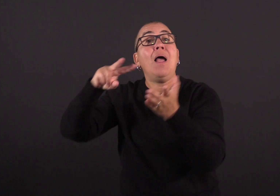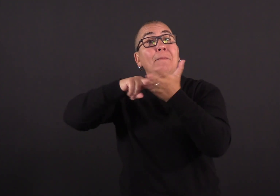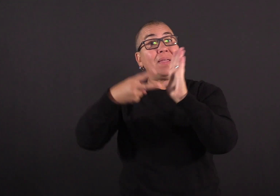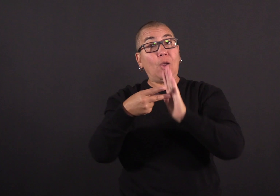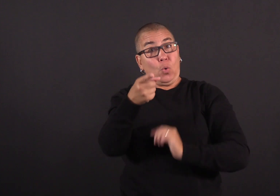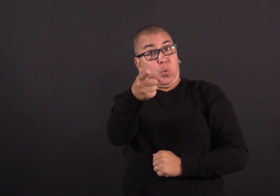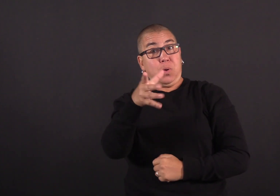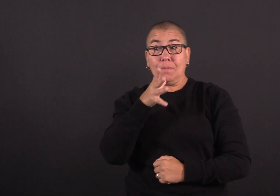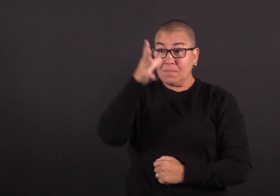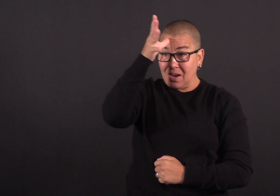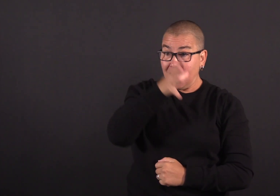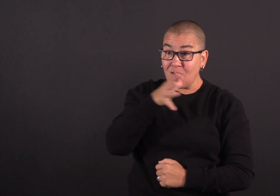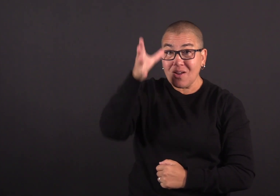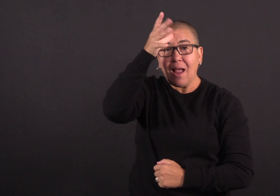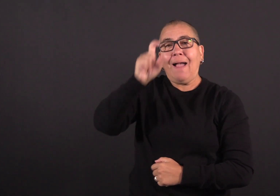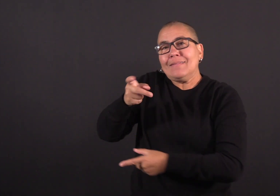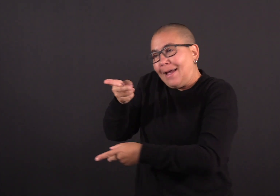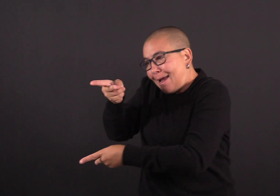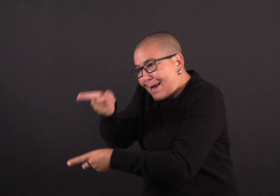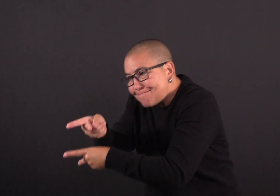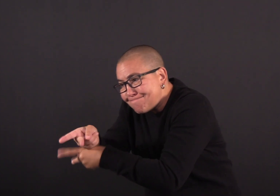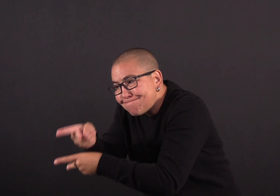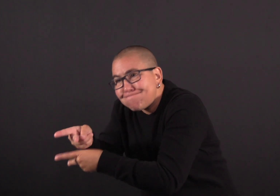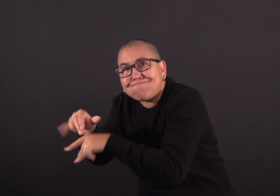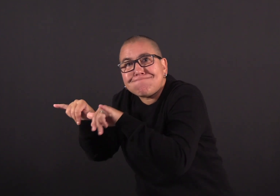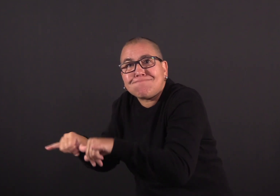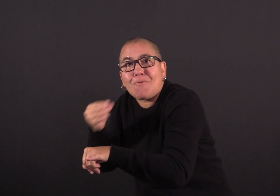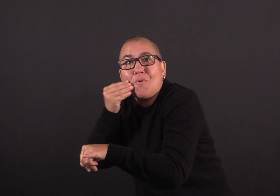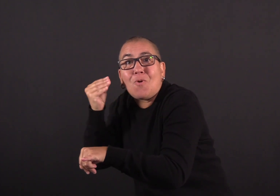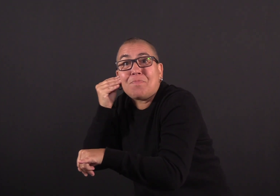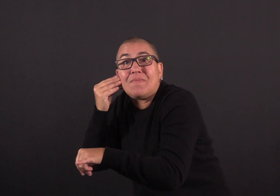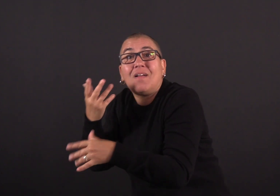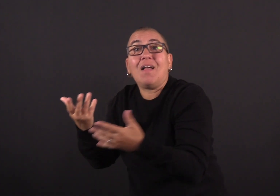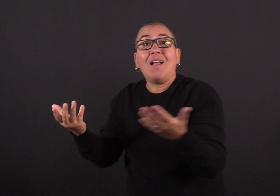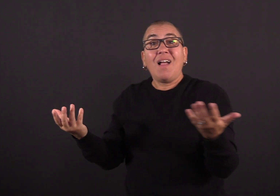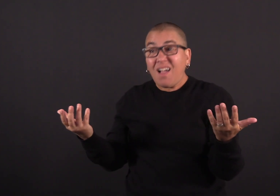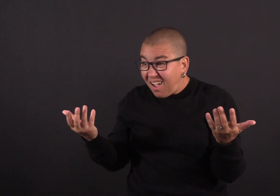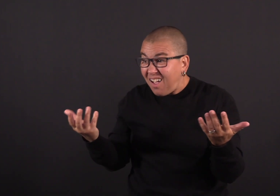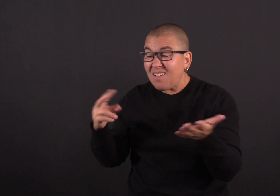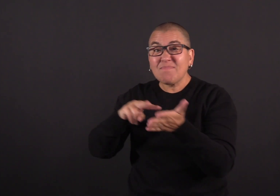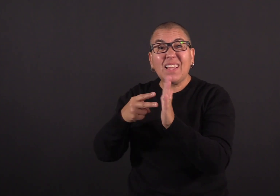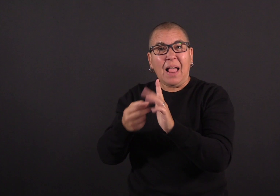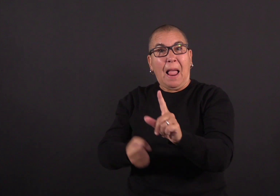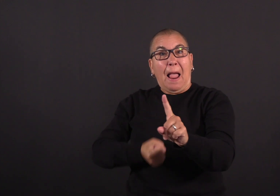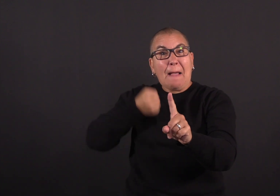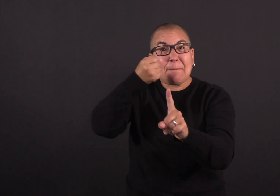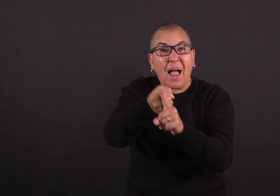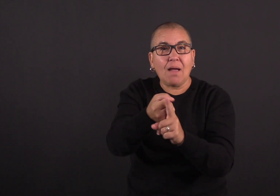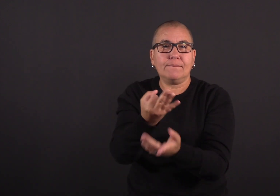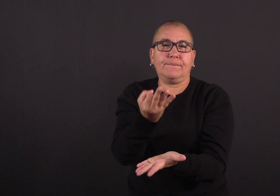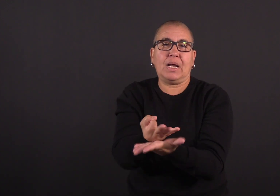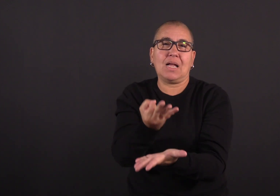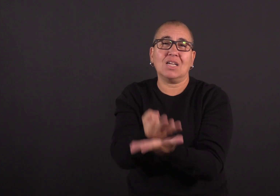“For example, the measles: a child might have to quarantine for up to 21 days,” Cervantes said.